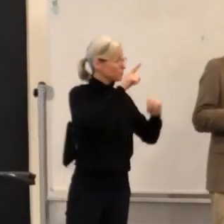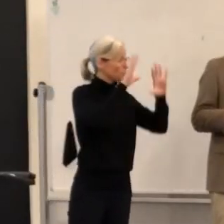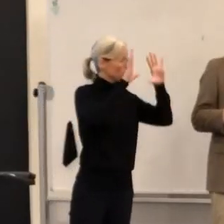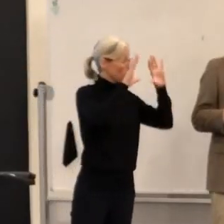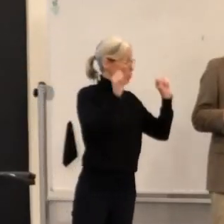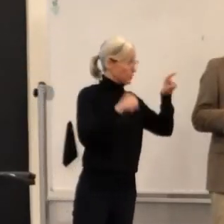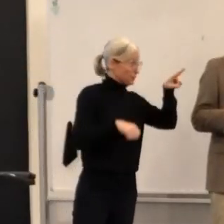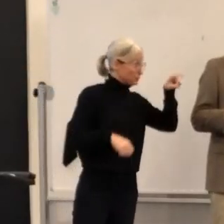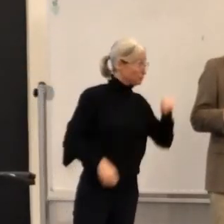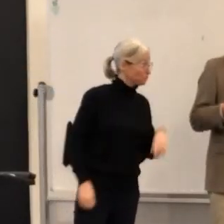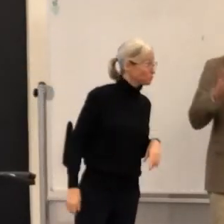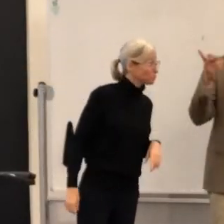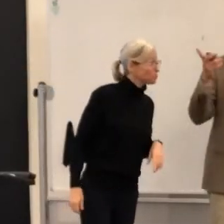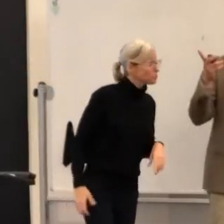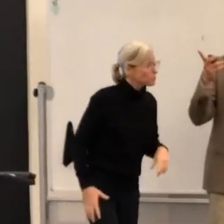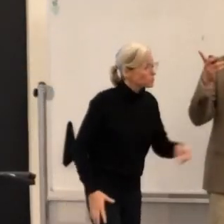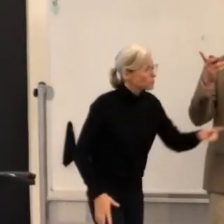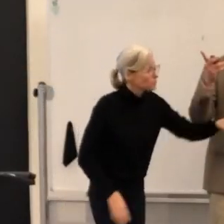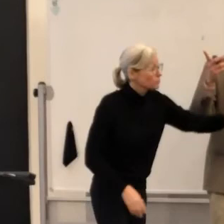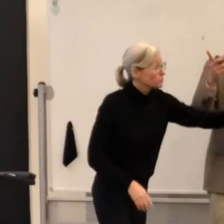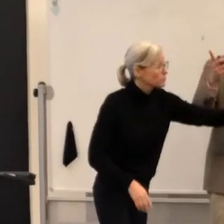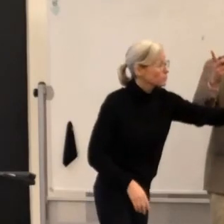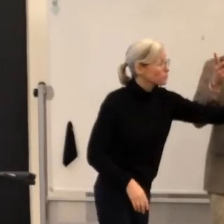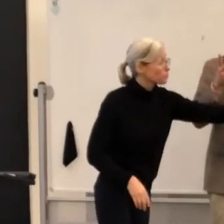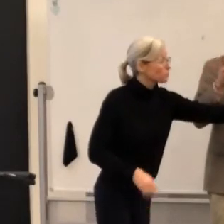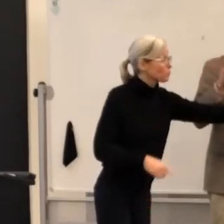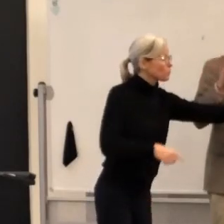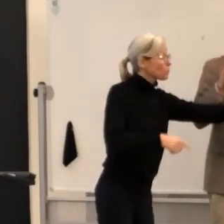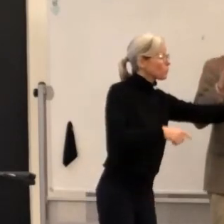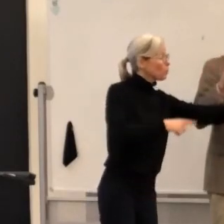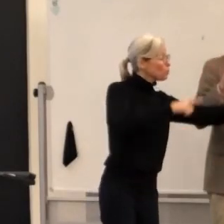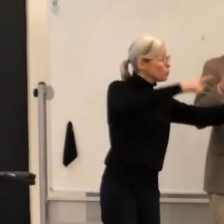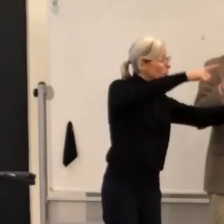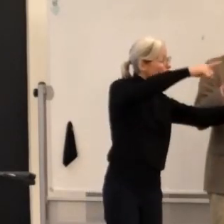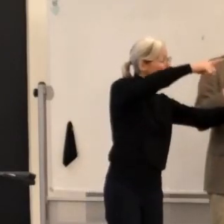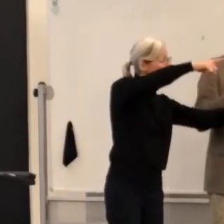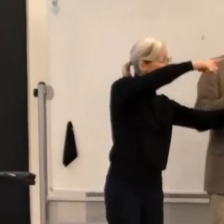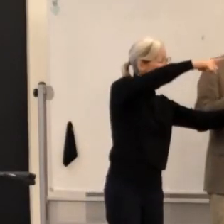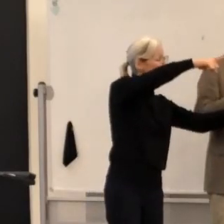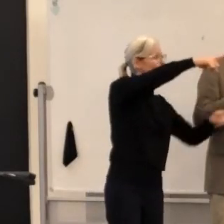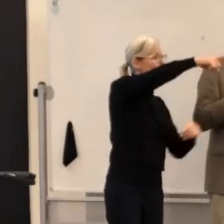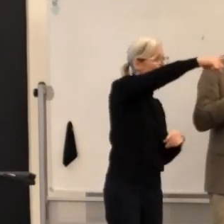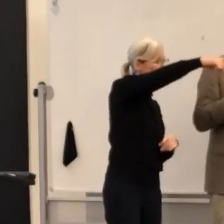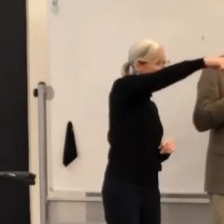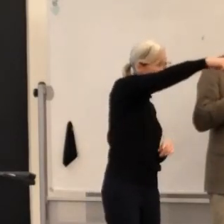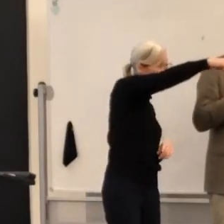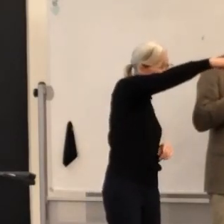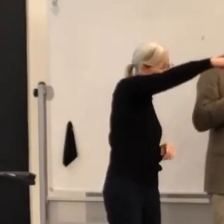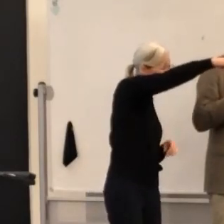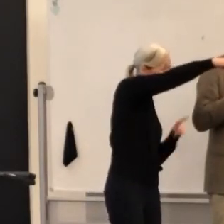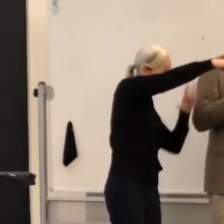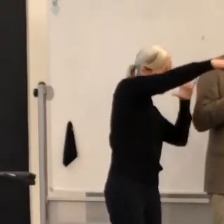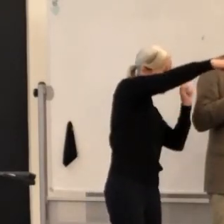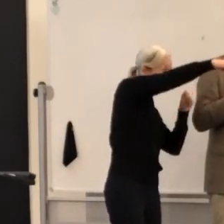[Woman] Ryan, and the student also. Would you mind, do you apply on the internet or?